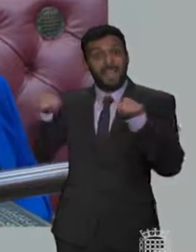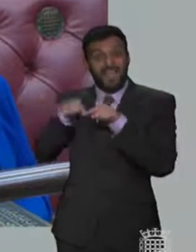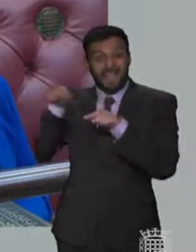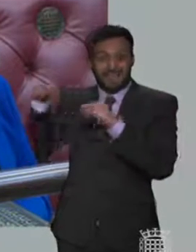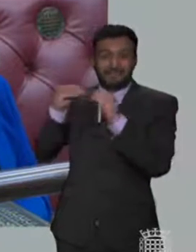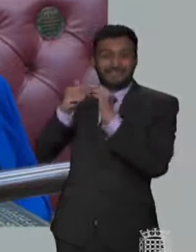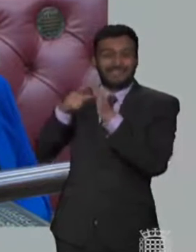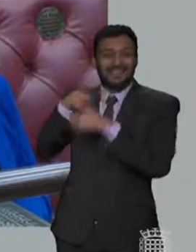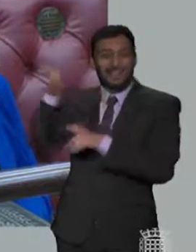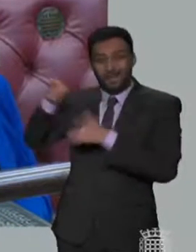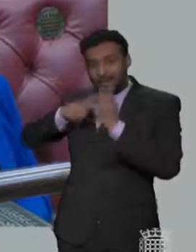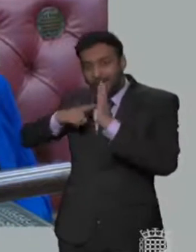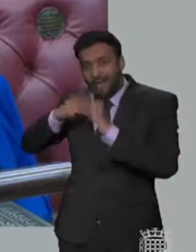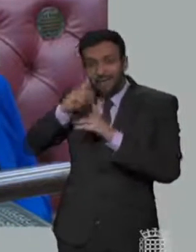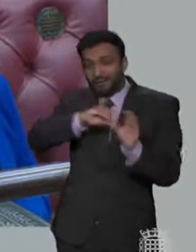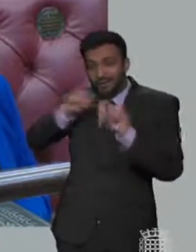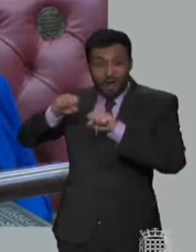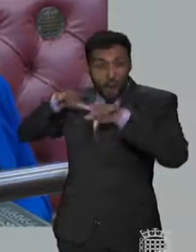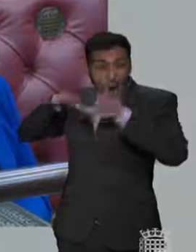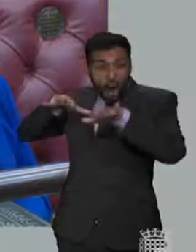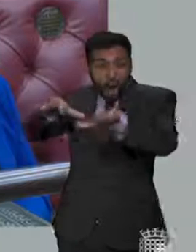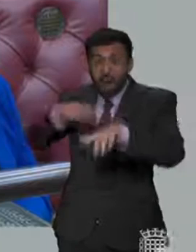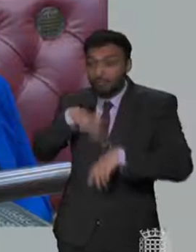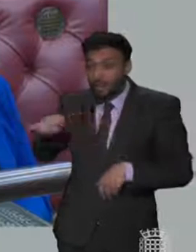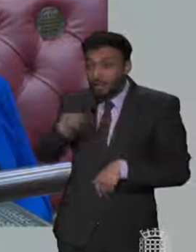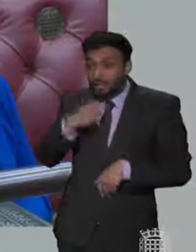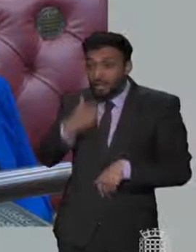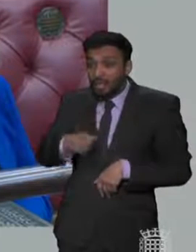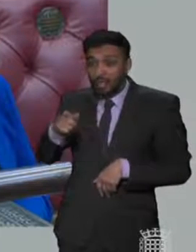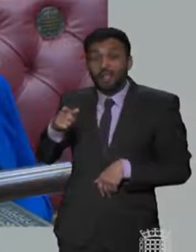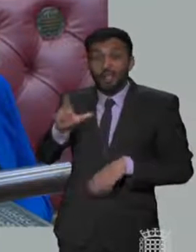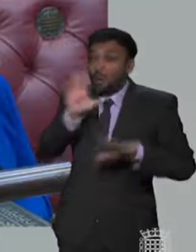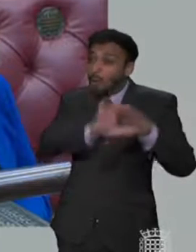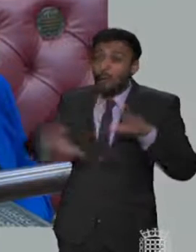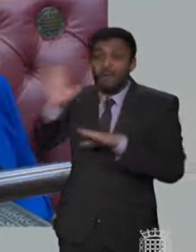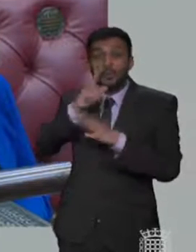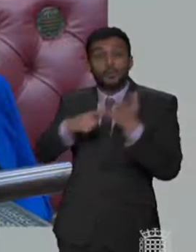deaf people from across the country came together to mark the 19th anniversary of the recognition of